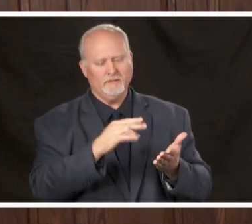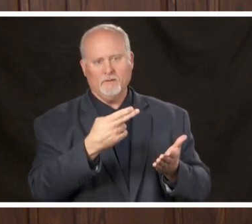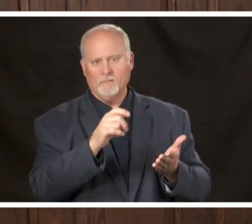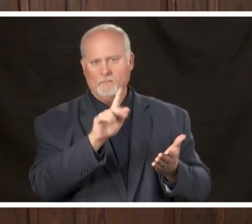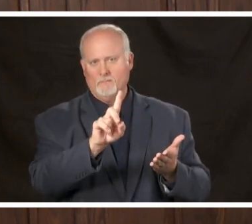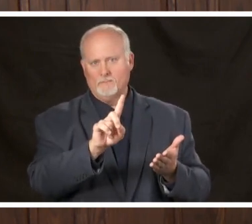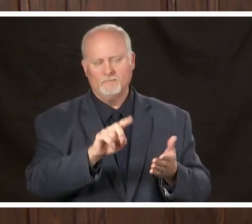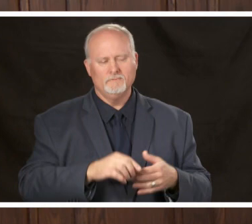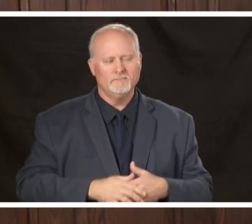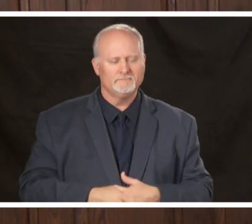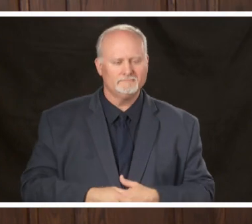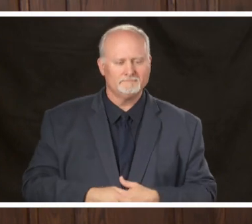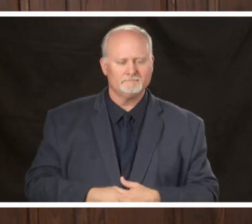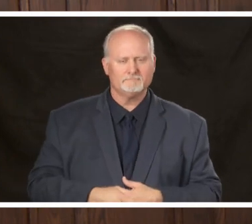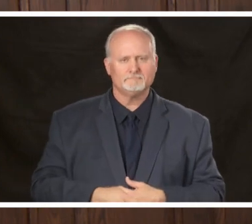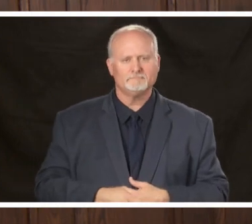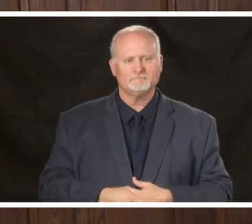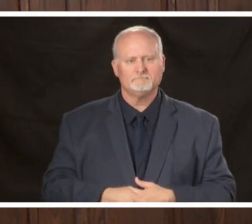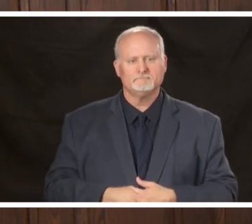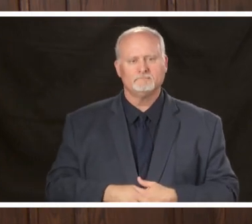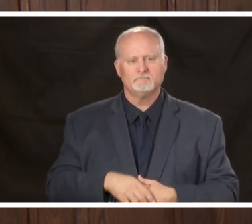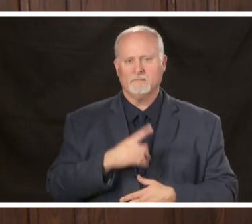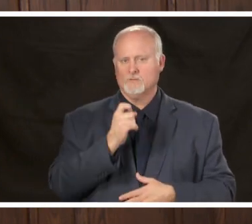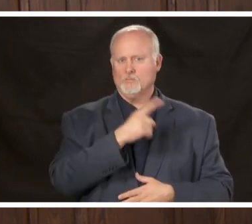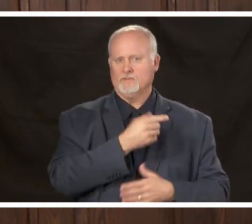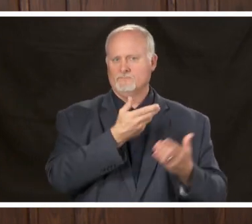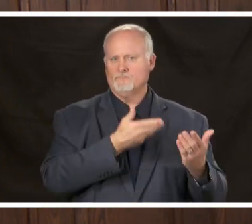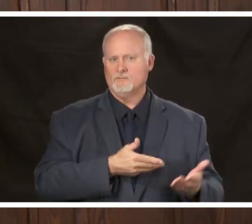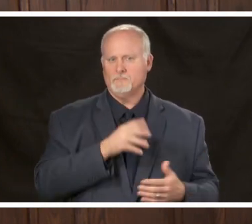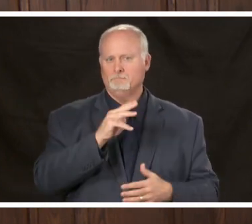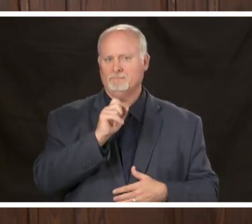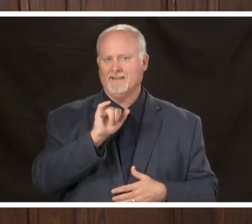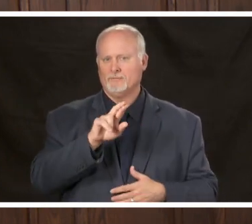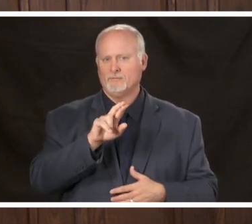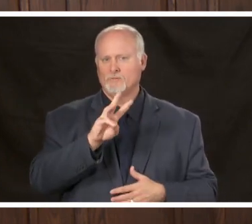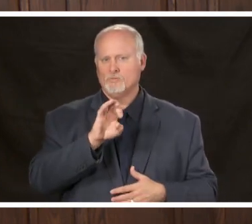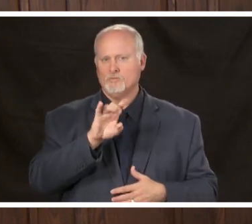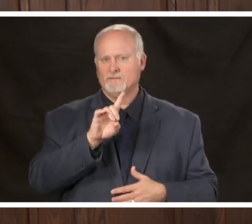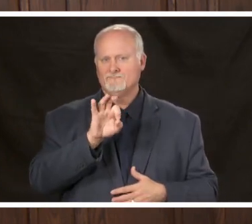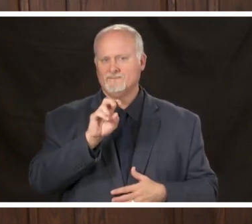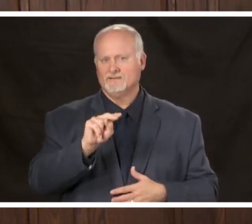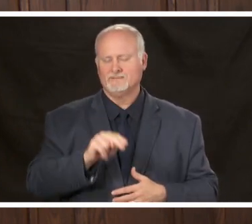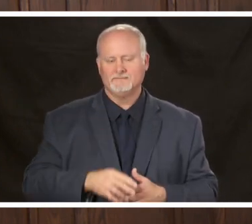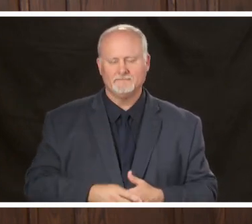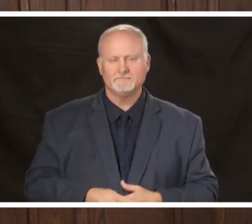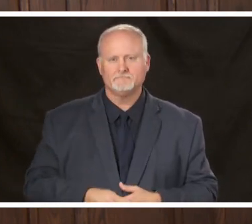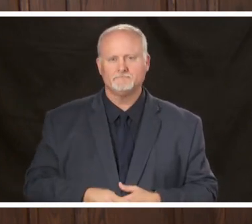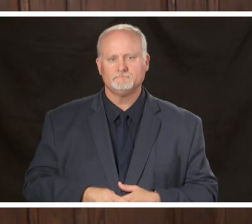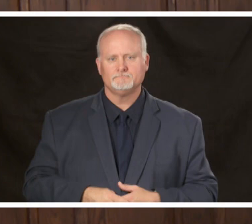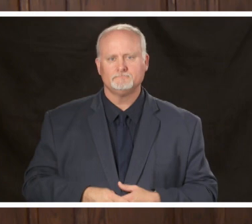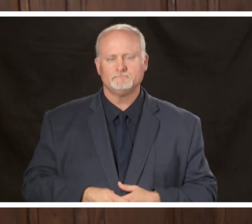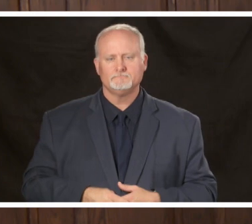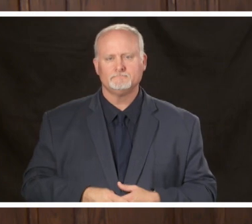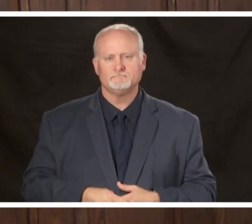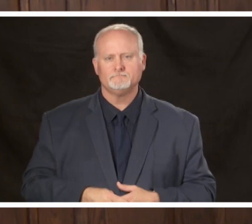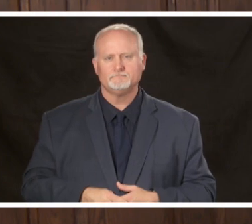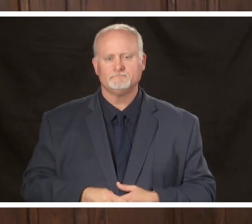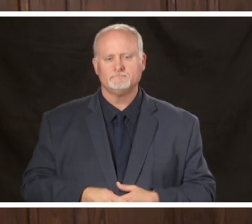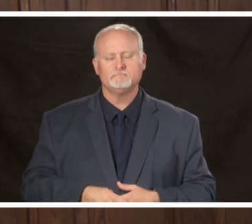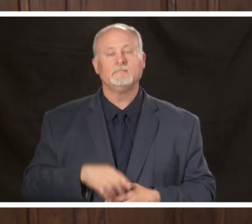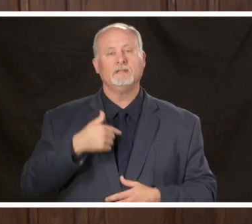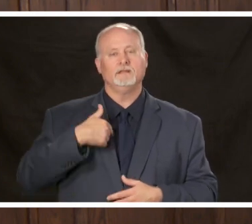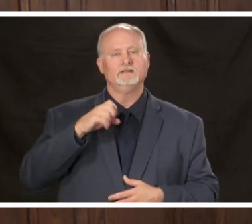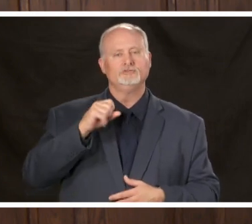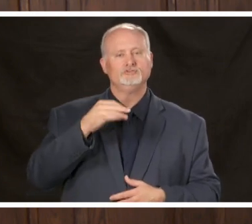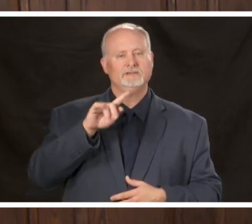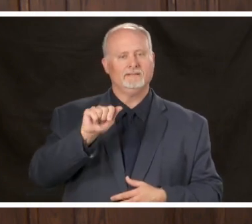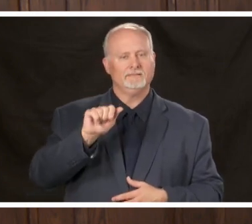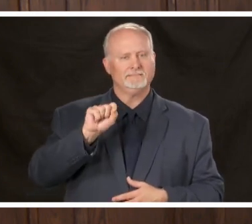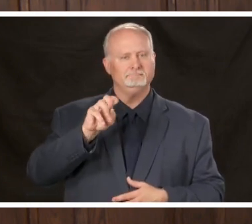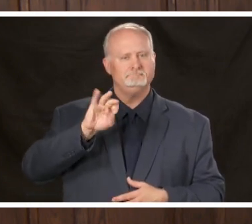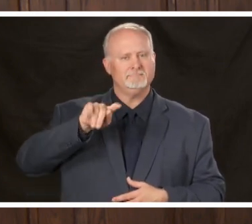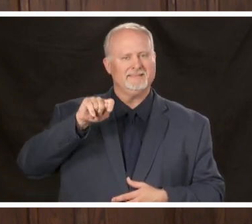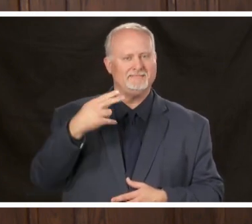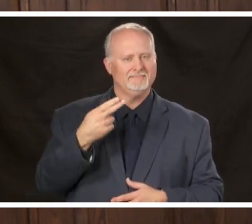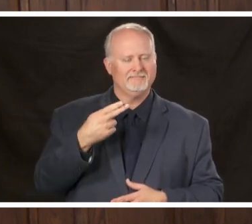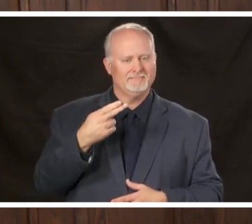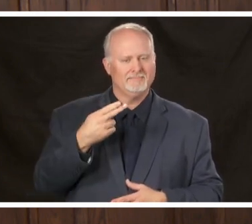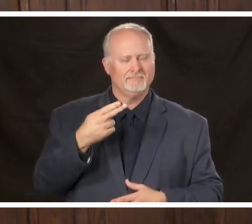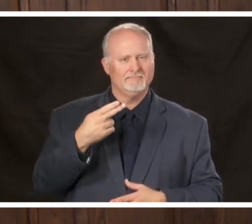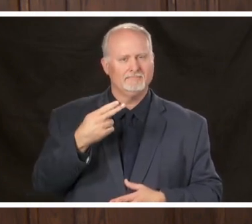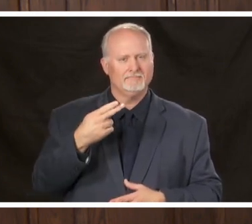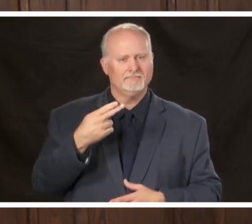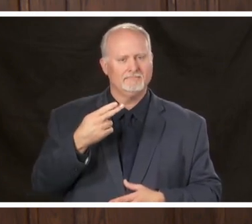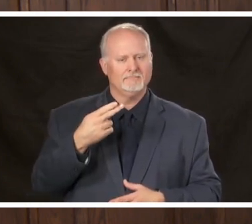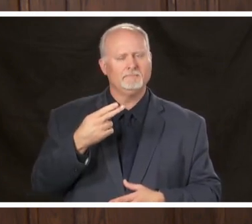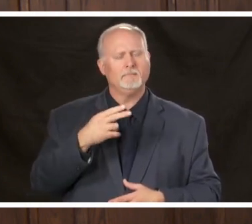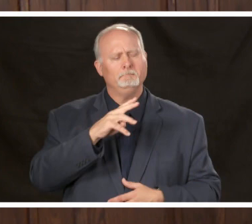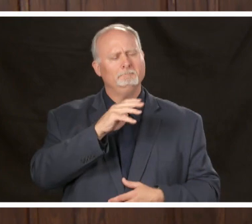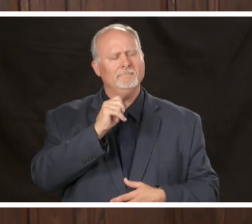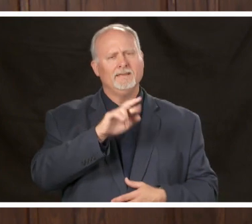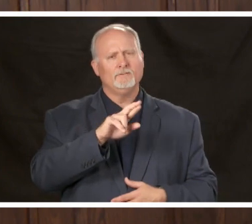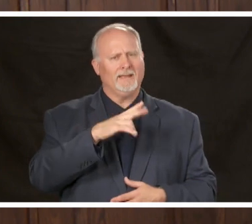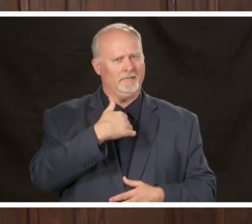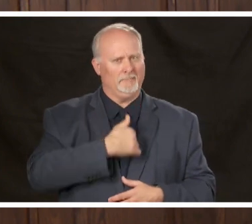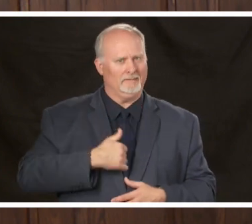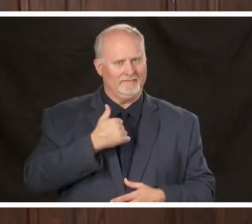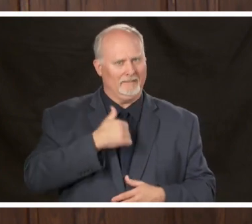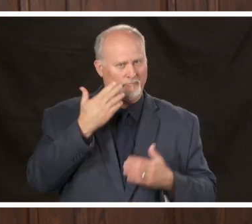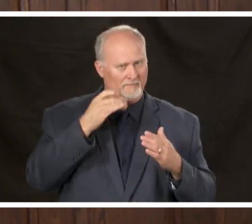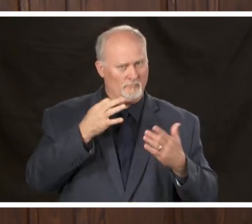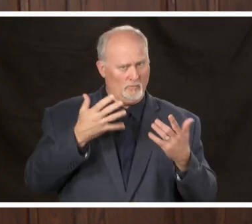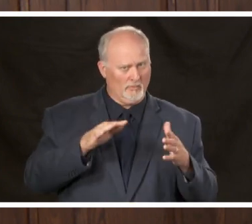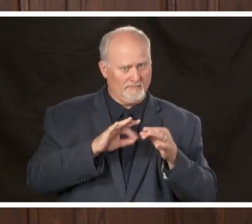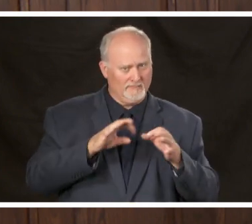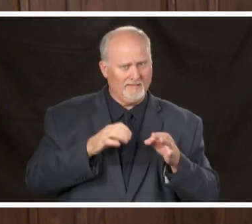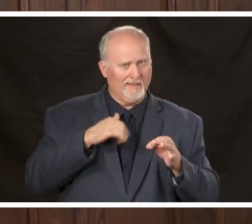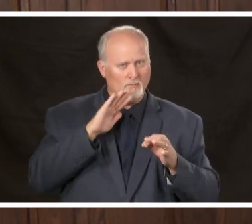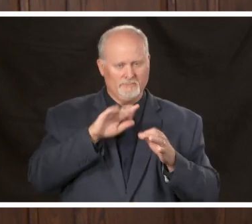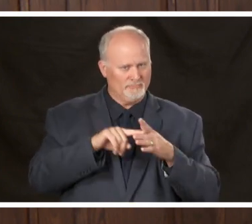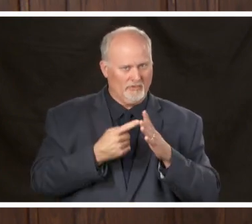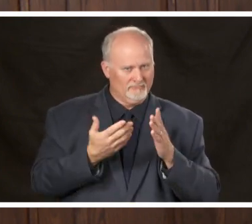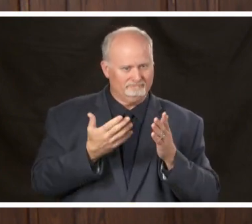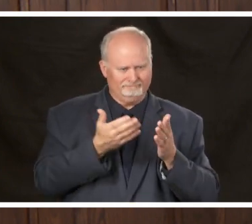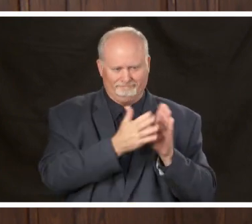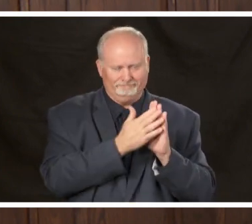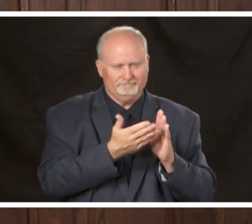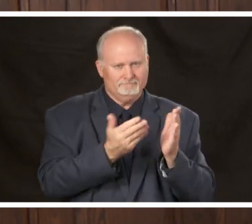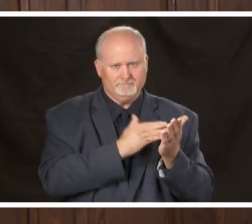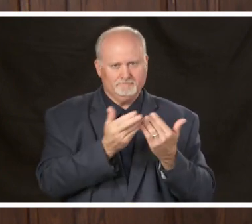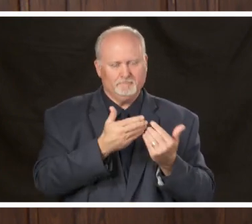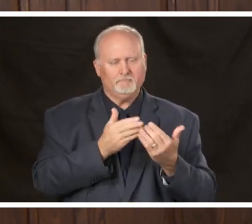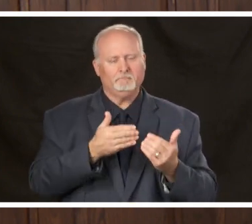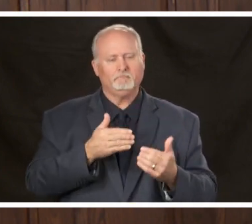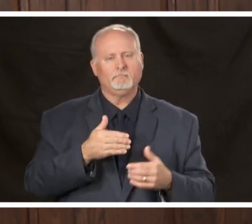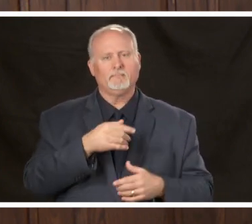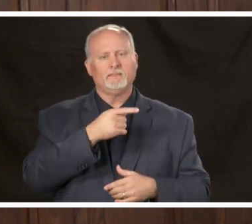all right a question for mayor mayor Woodfin the contention between you and